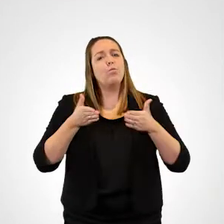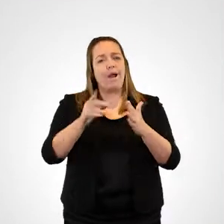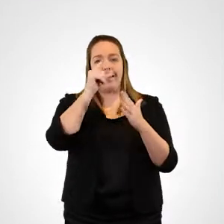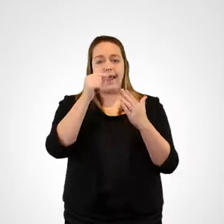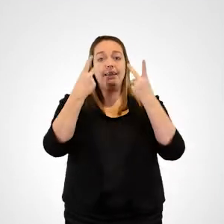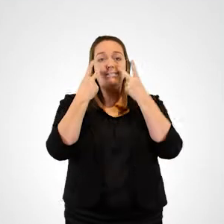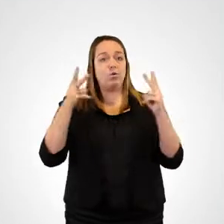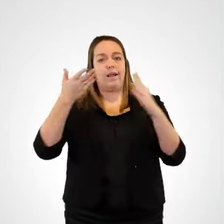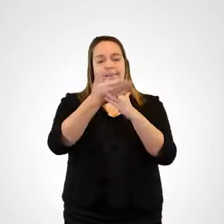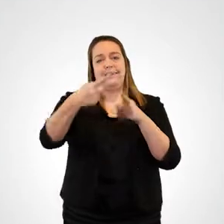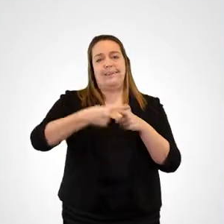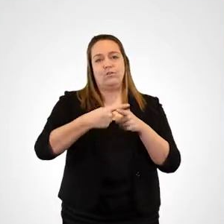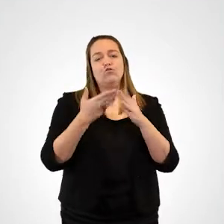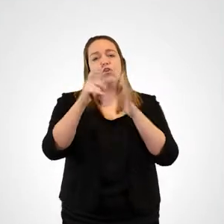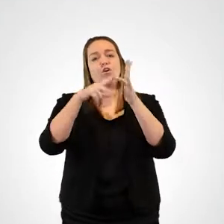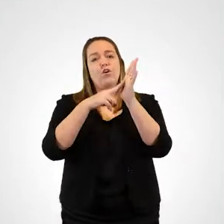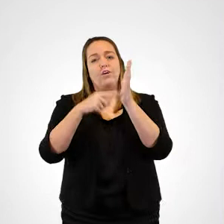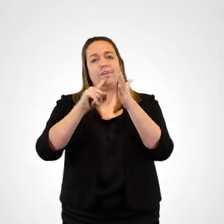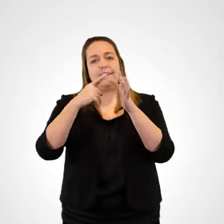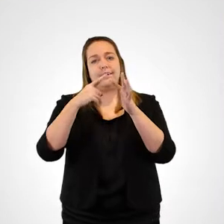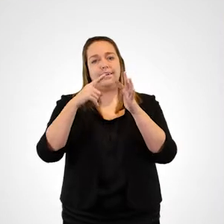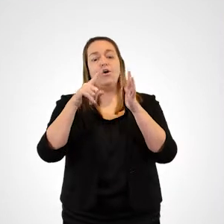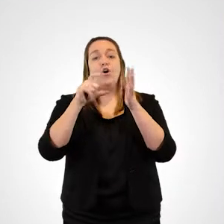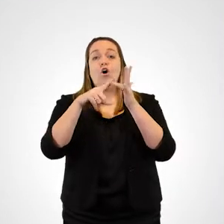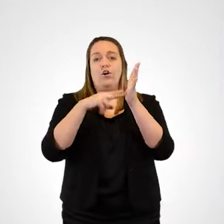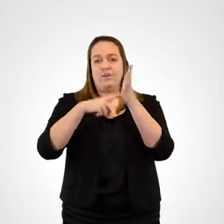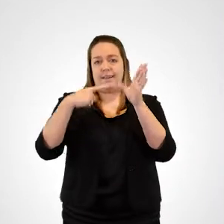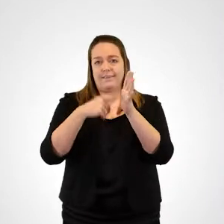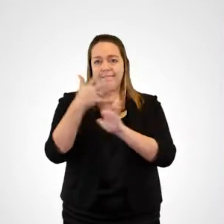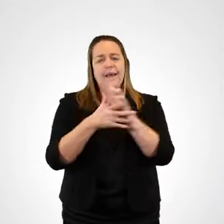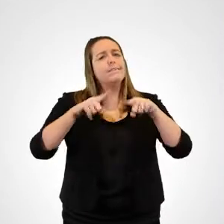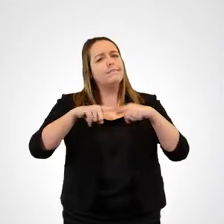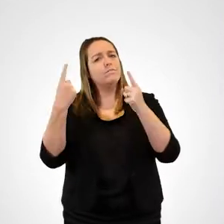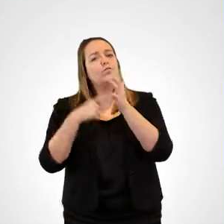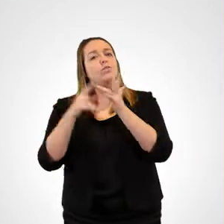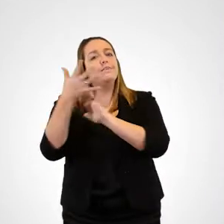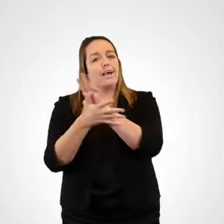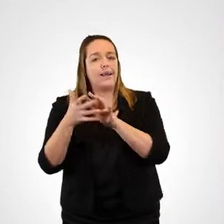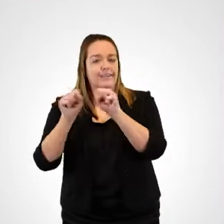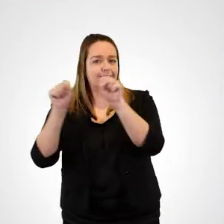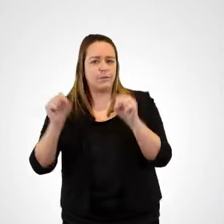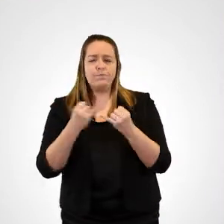through contact sign. And you'll find that this is quite different than the signed systems we've been talking about, but it's also different than a